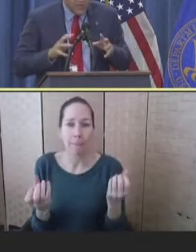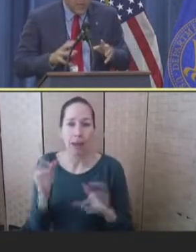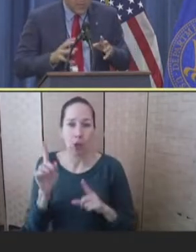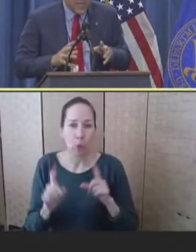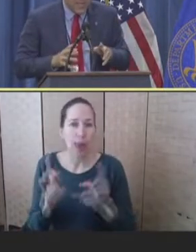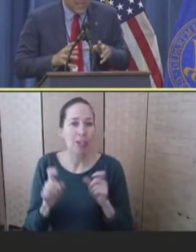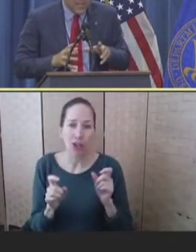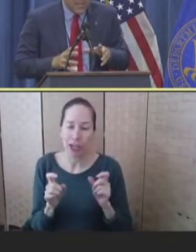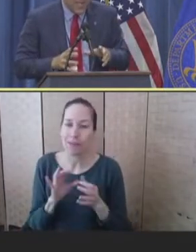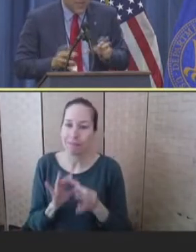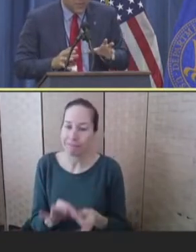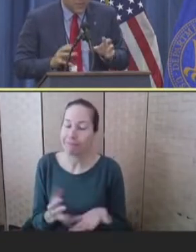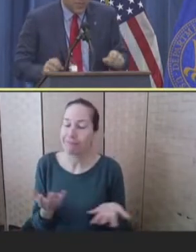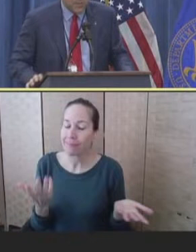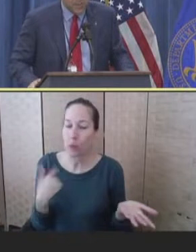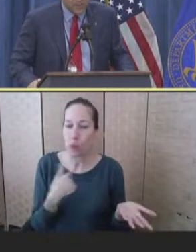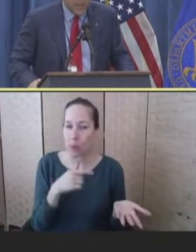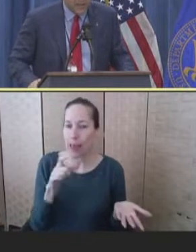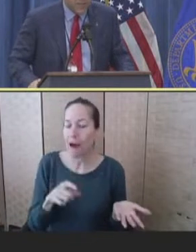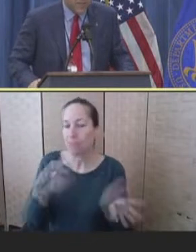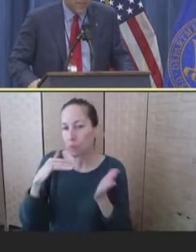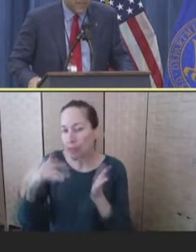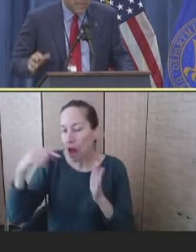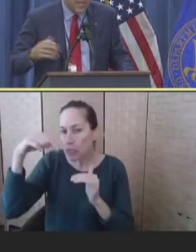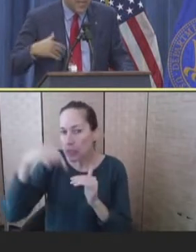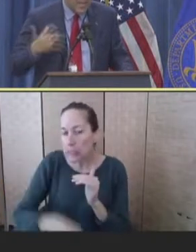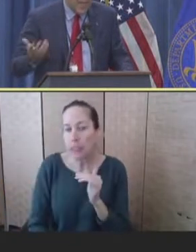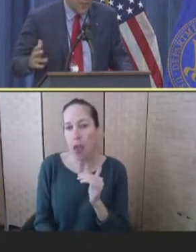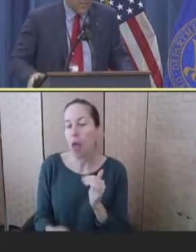studying in detail the responses that we're getting from this vaccine and how we need